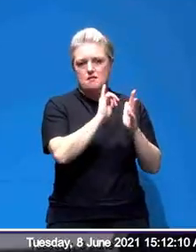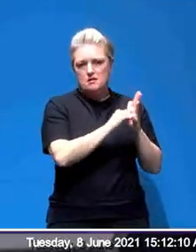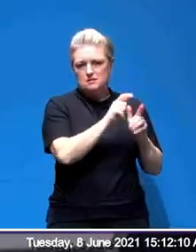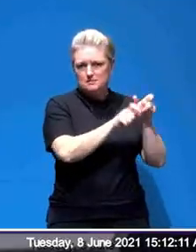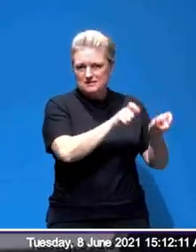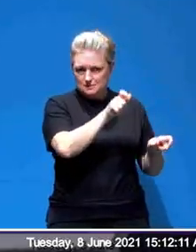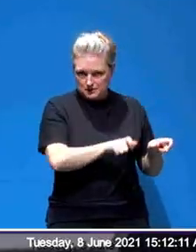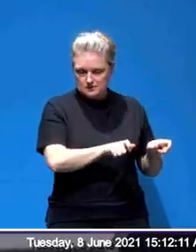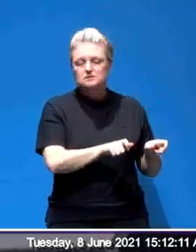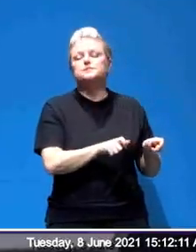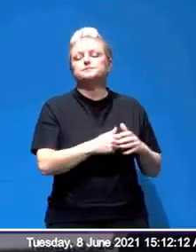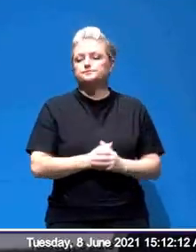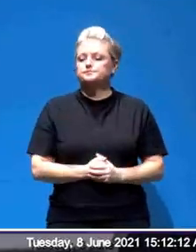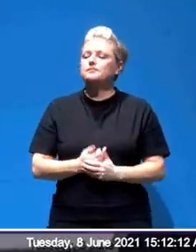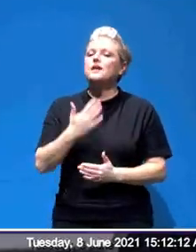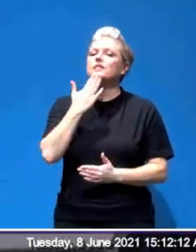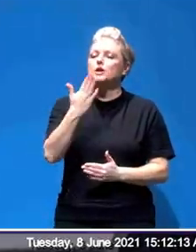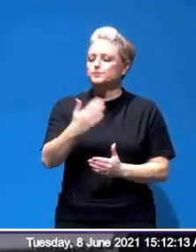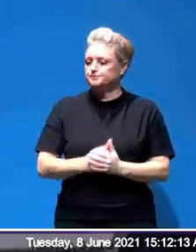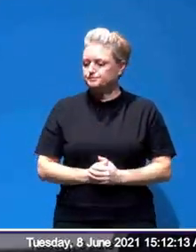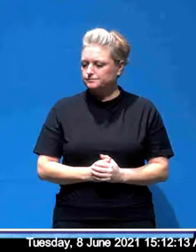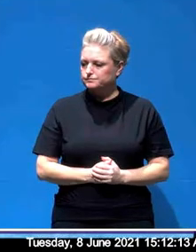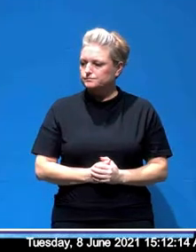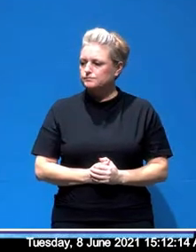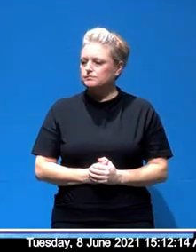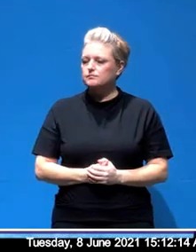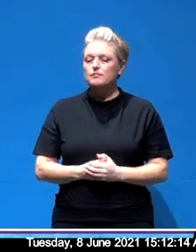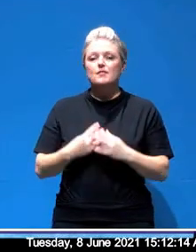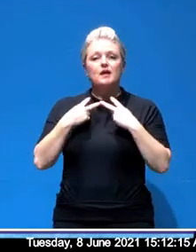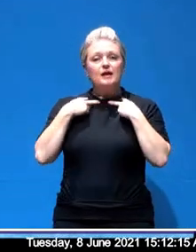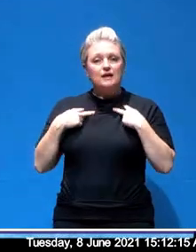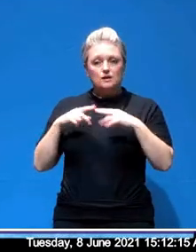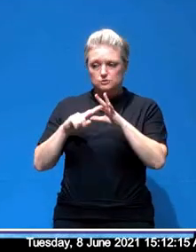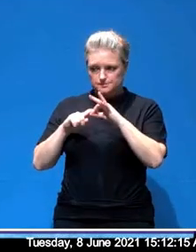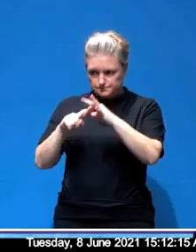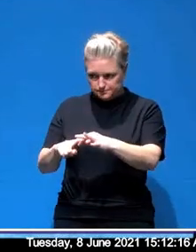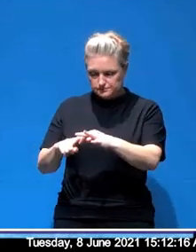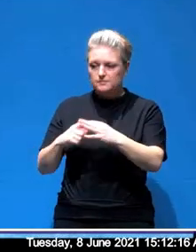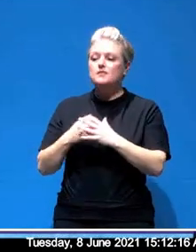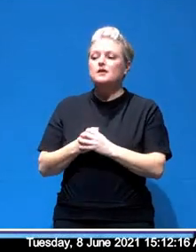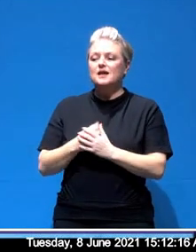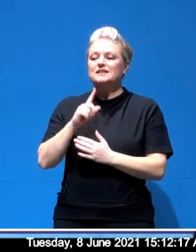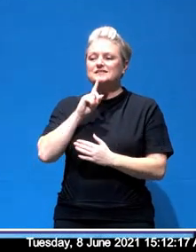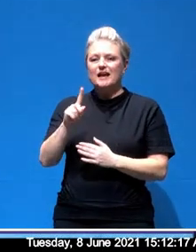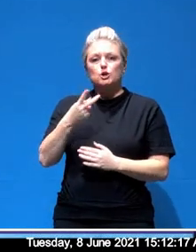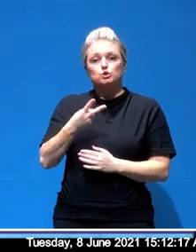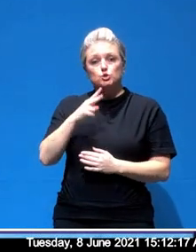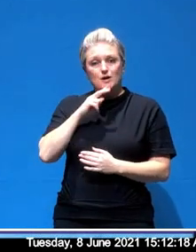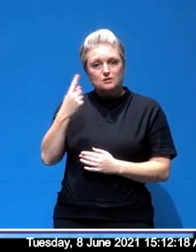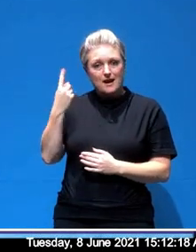Thank you. You said there are 211 houses in your portfolio. Does that remain the case today?